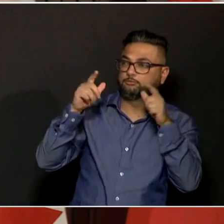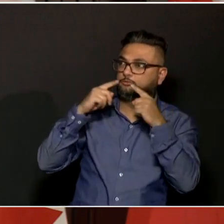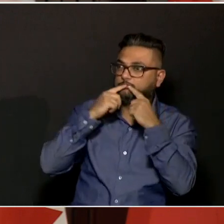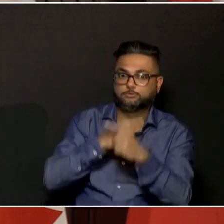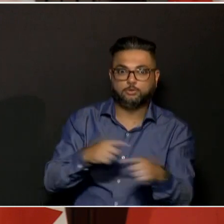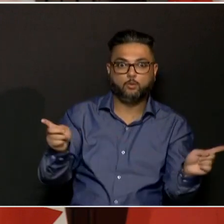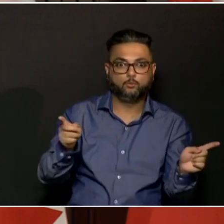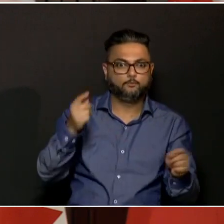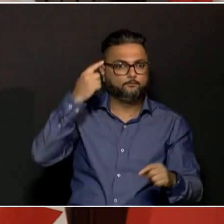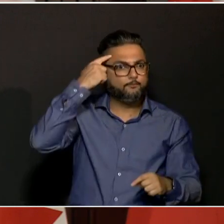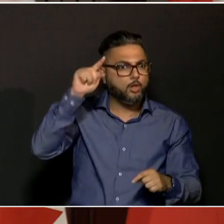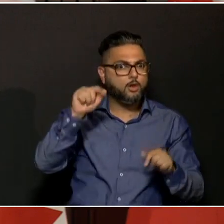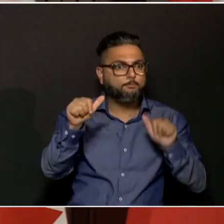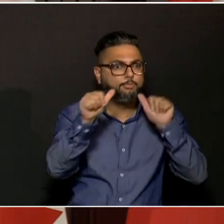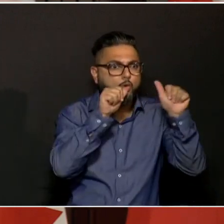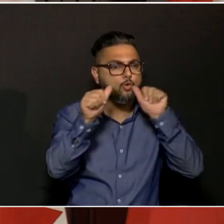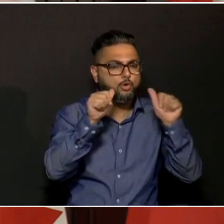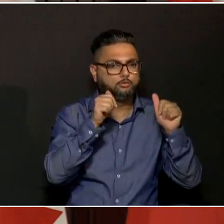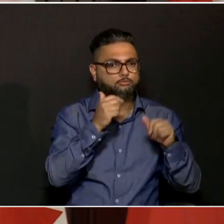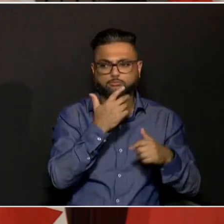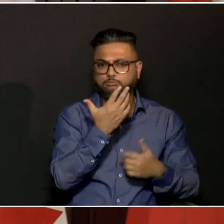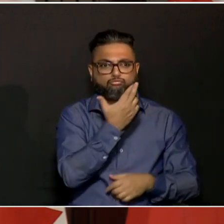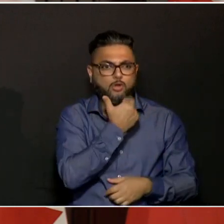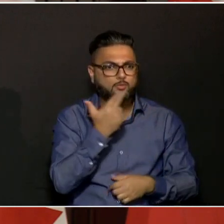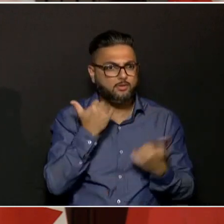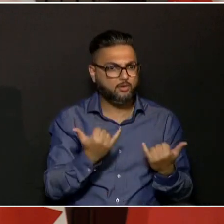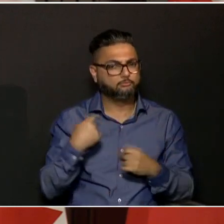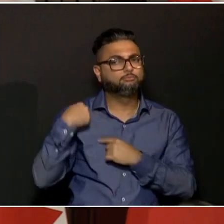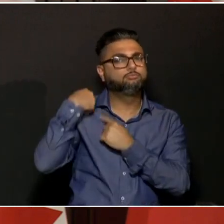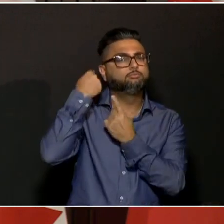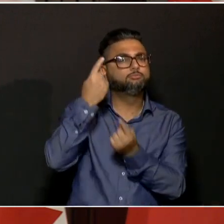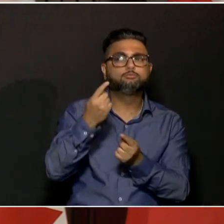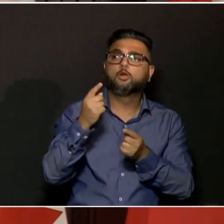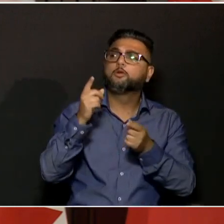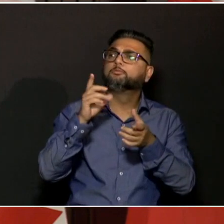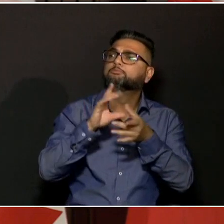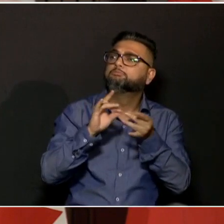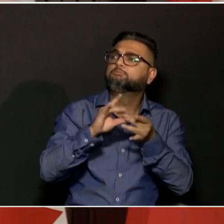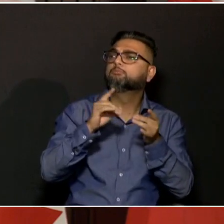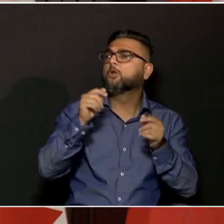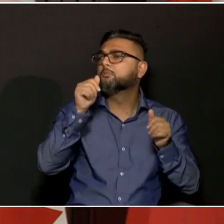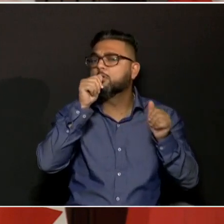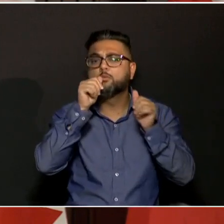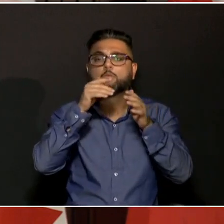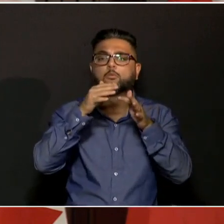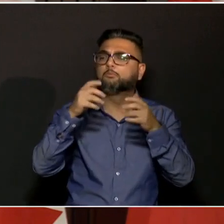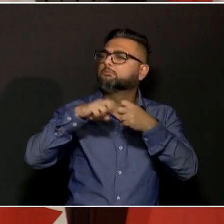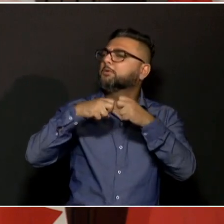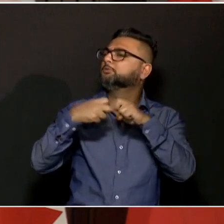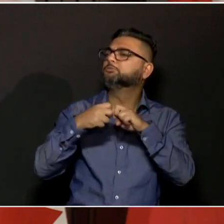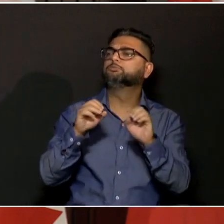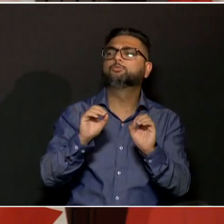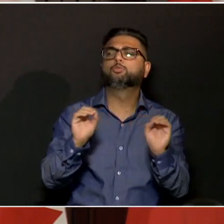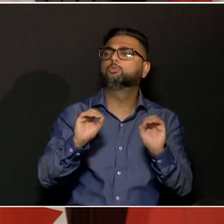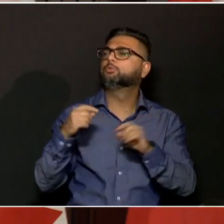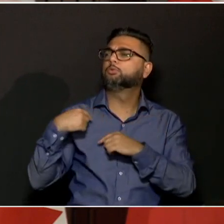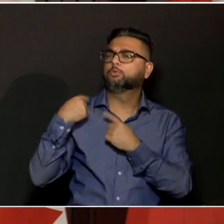to those in the bar and restaurant industry and you have been saying for a while bars and restaurants